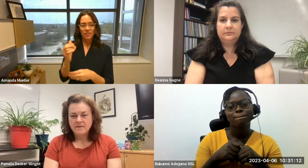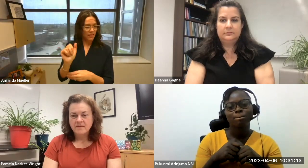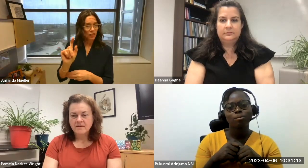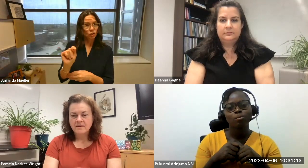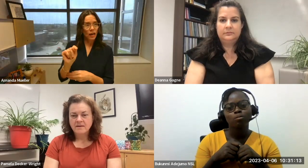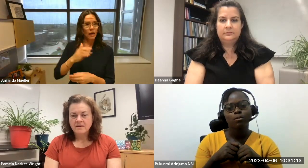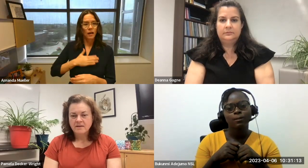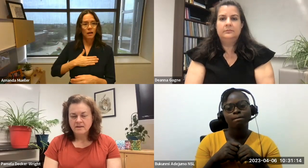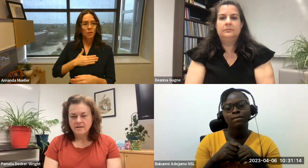I will add.